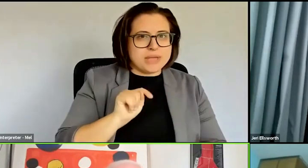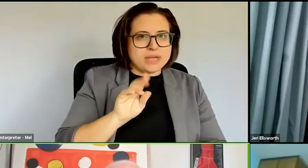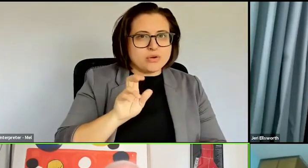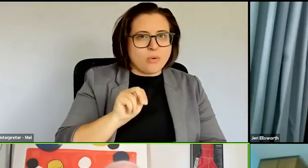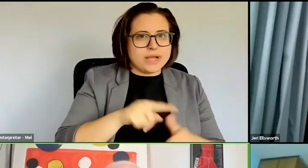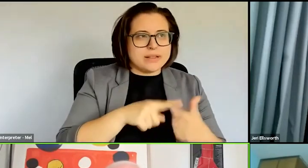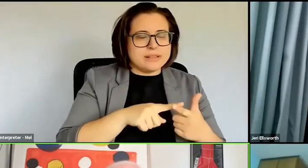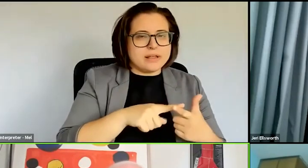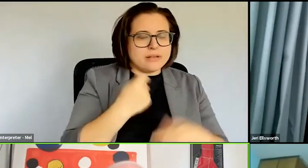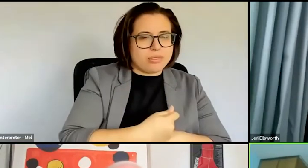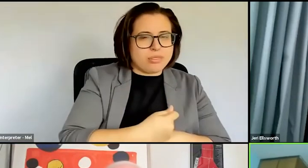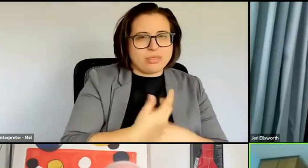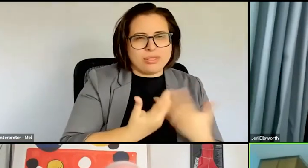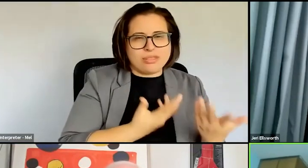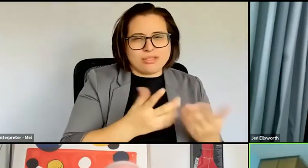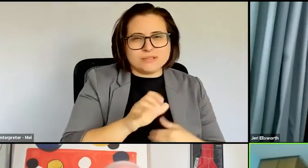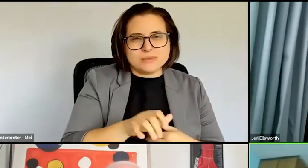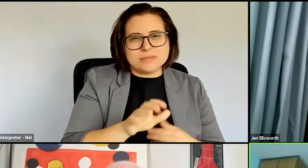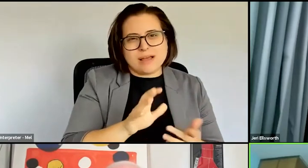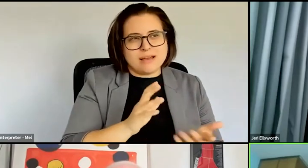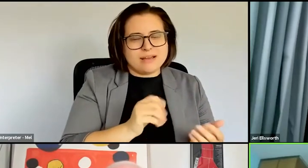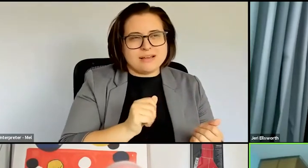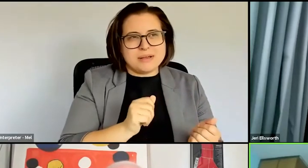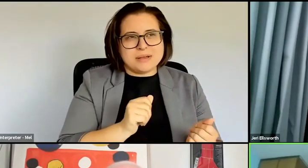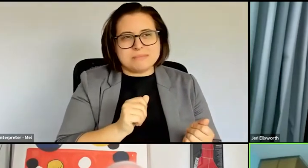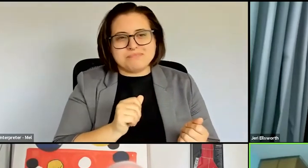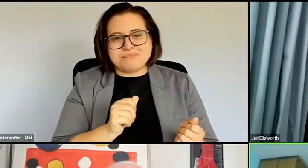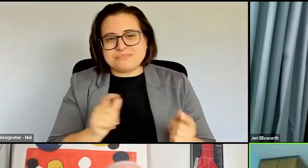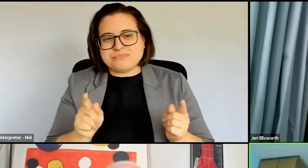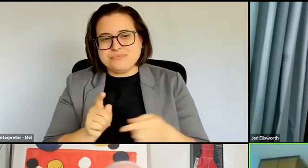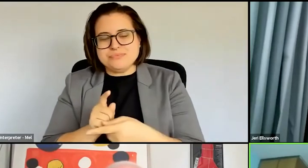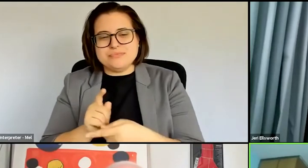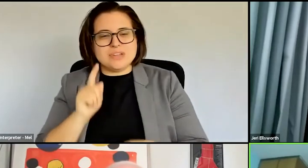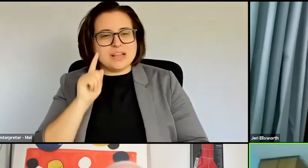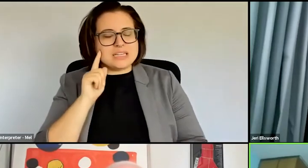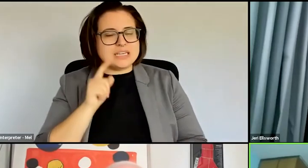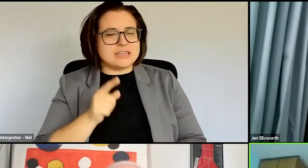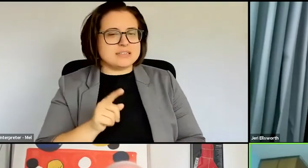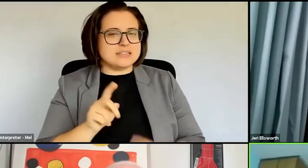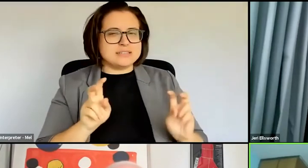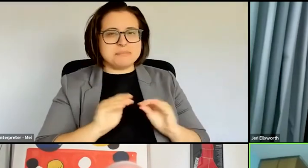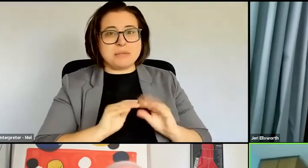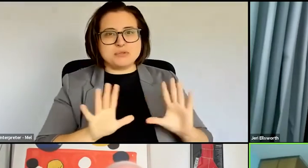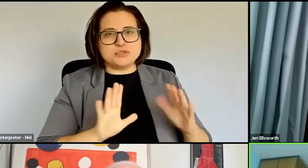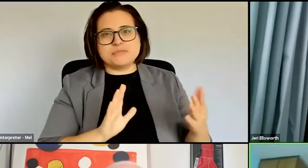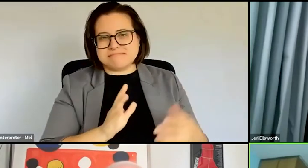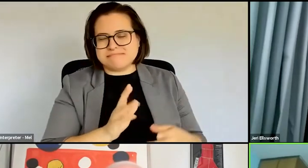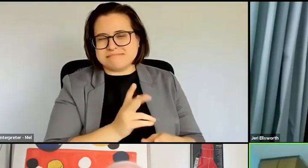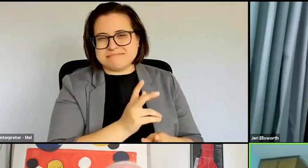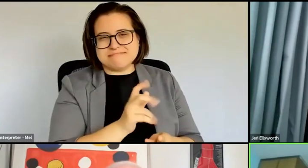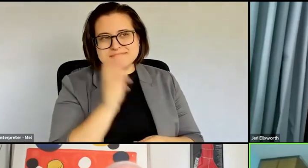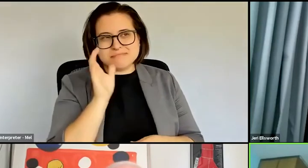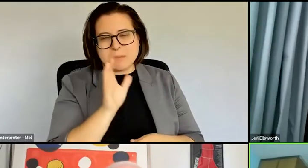So I think that this magical direction is important and of course as